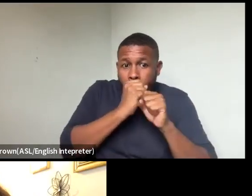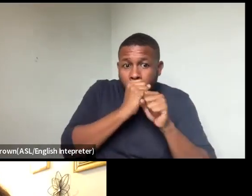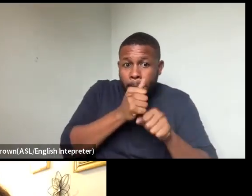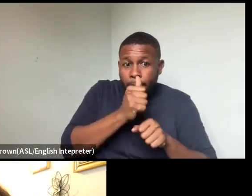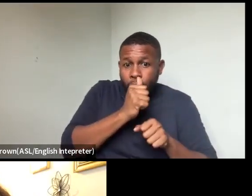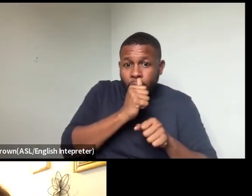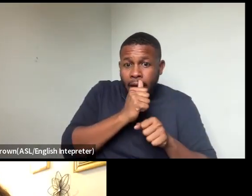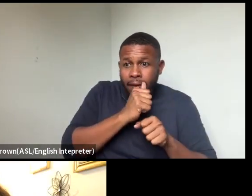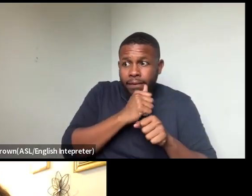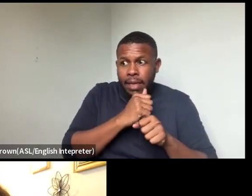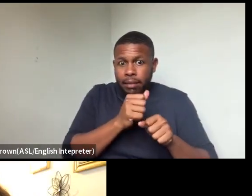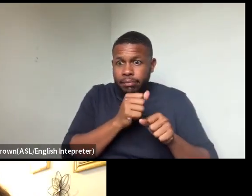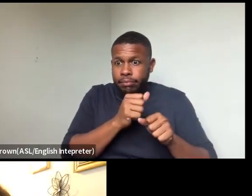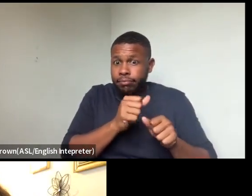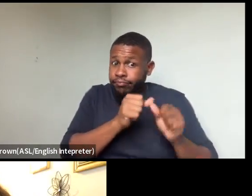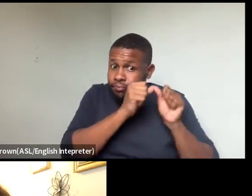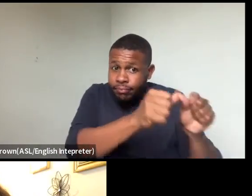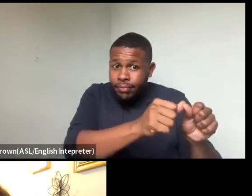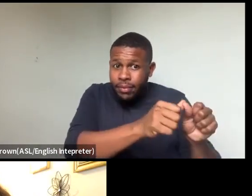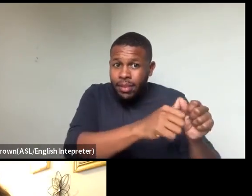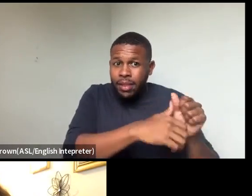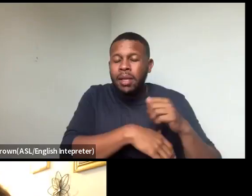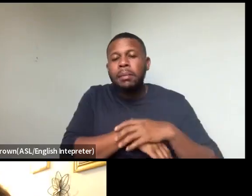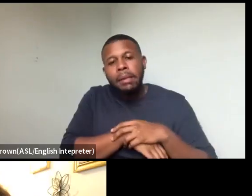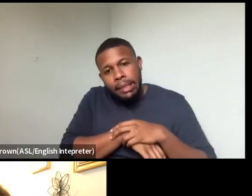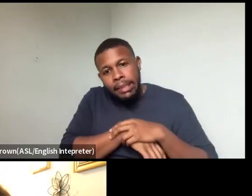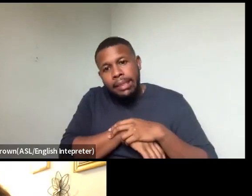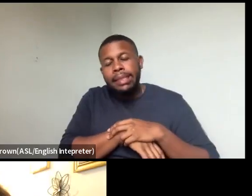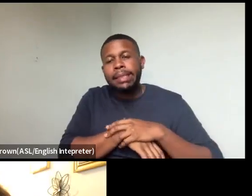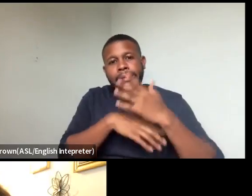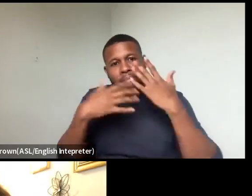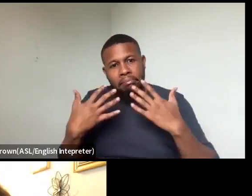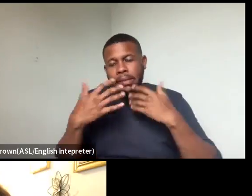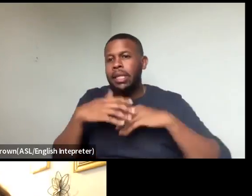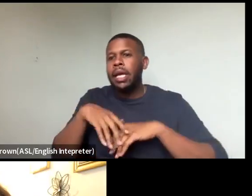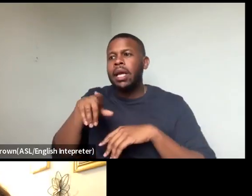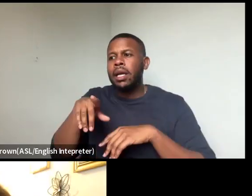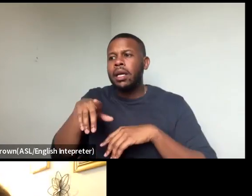That is one of the largest issues, which kind of prevents some programs